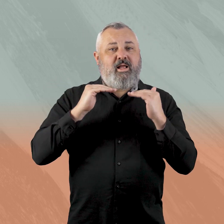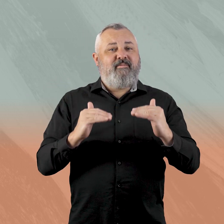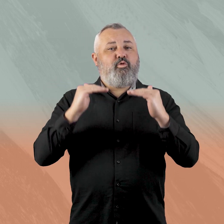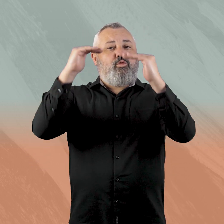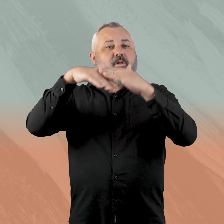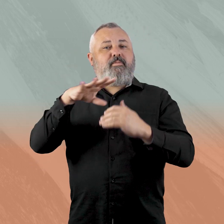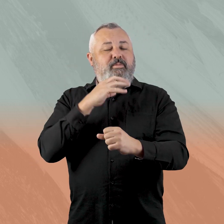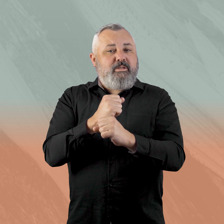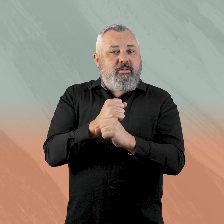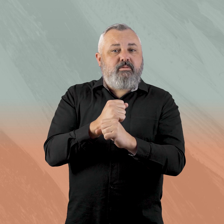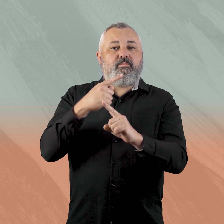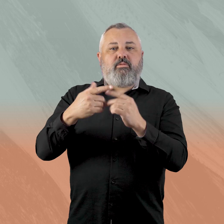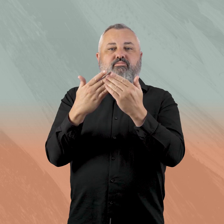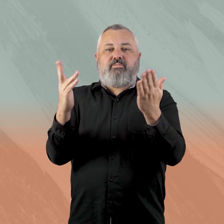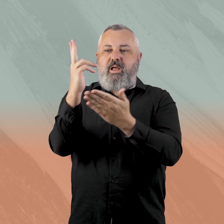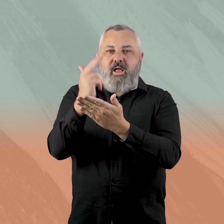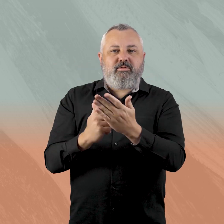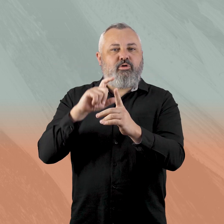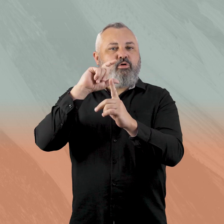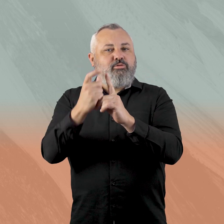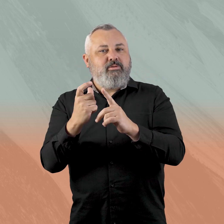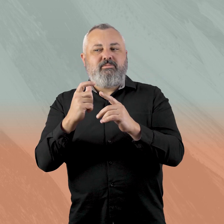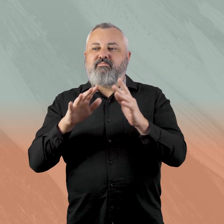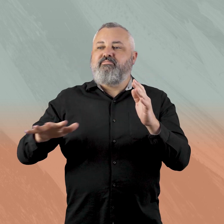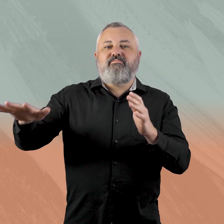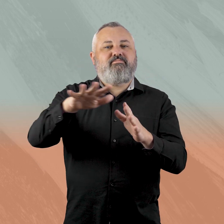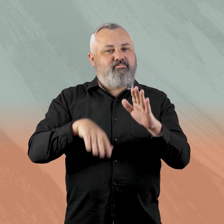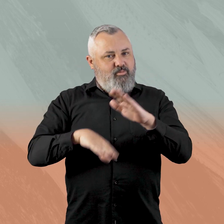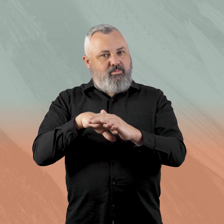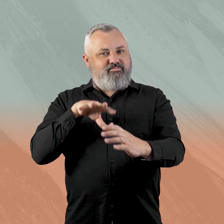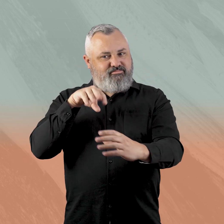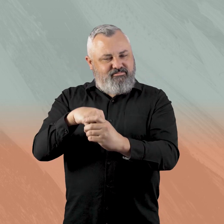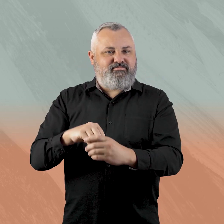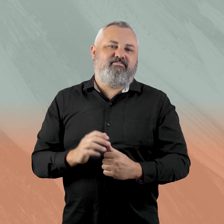Australian governments and the wider arts and cultural sector.